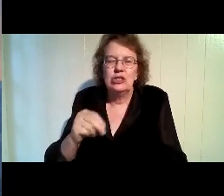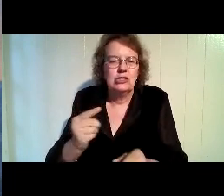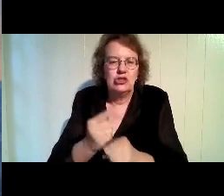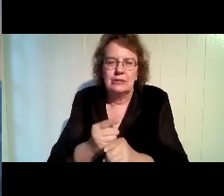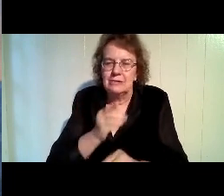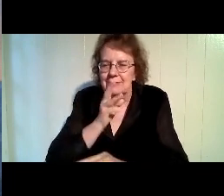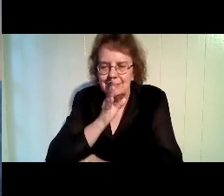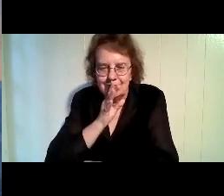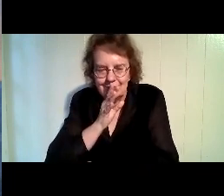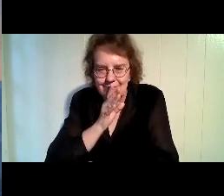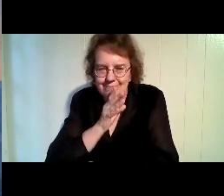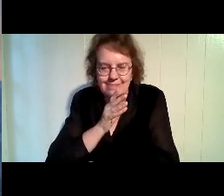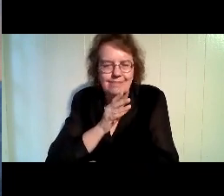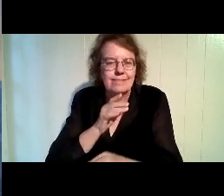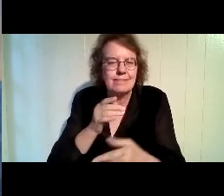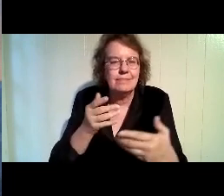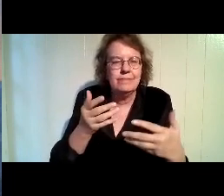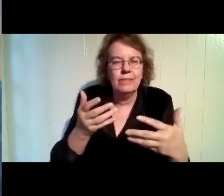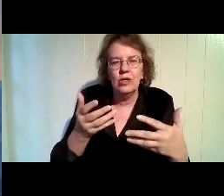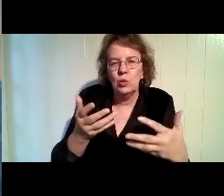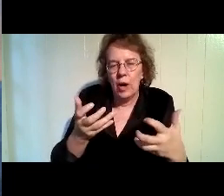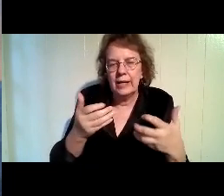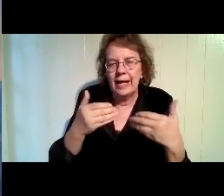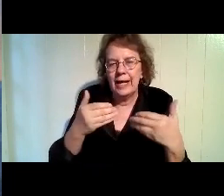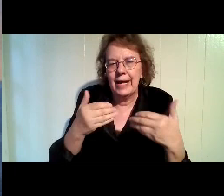on the device. If you want to have sound notifications also be